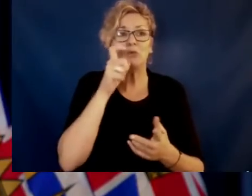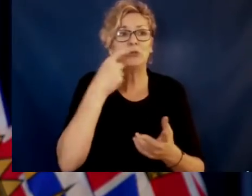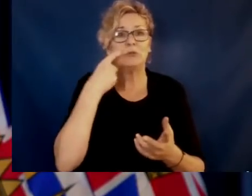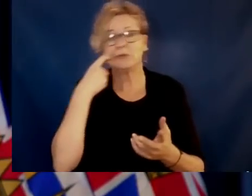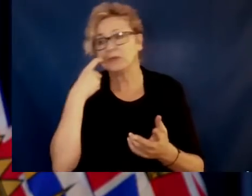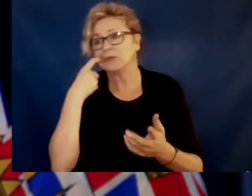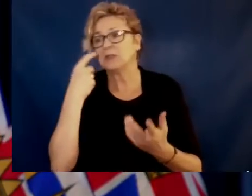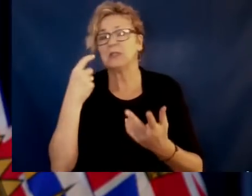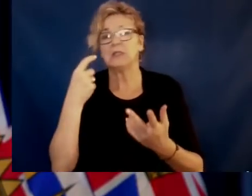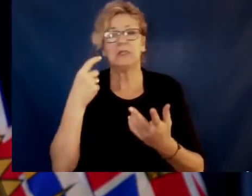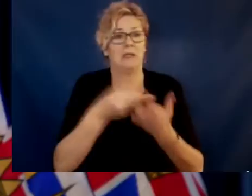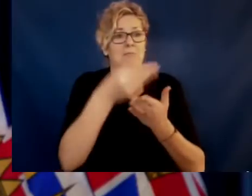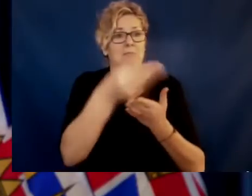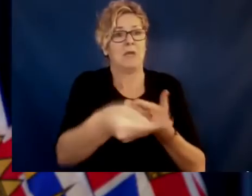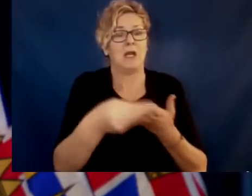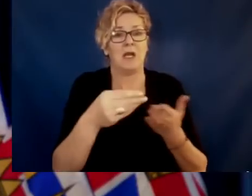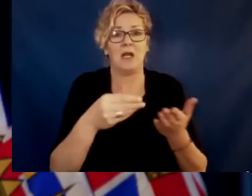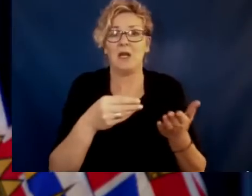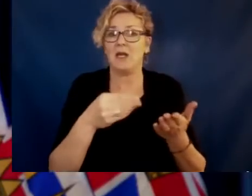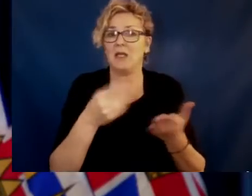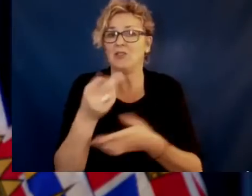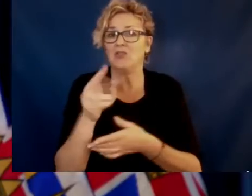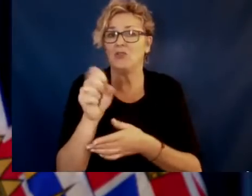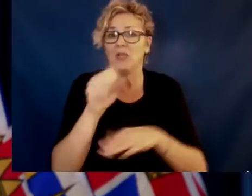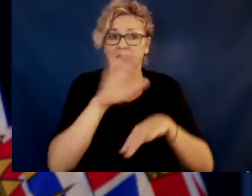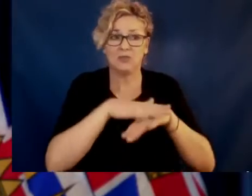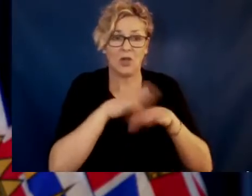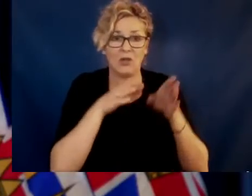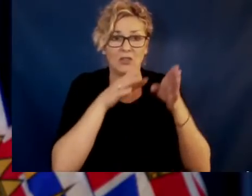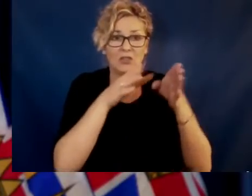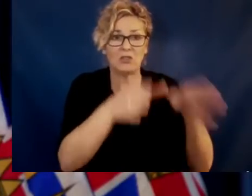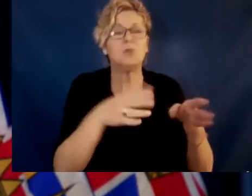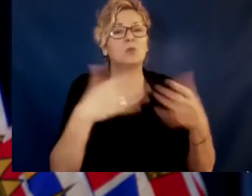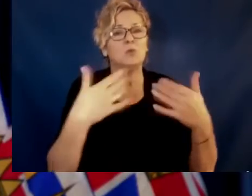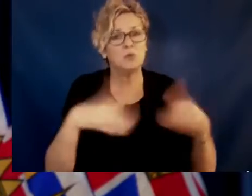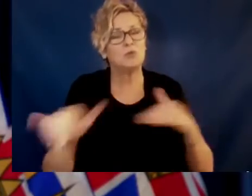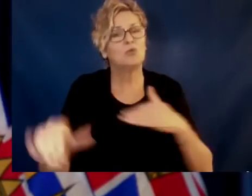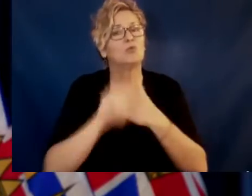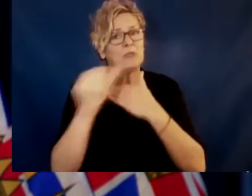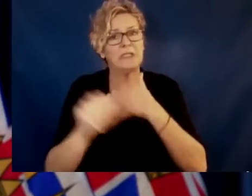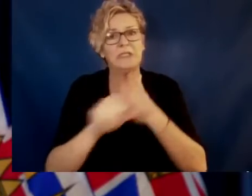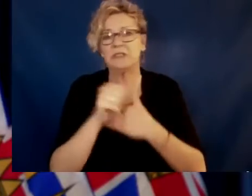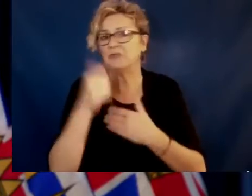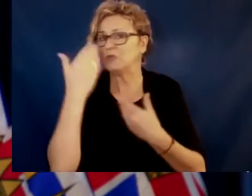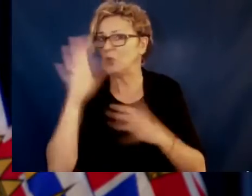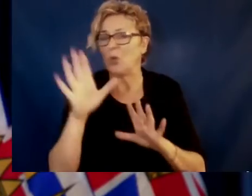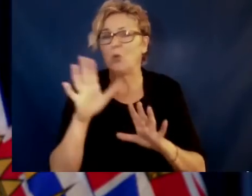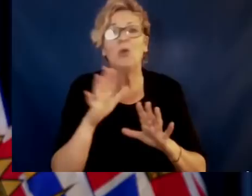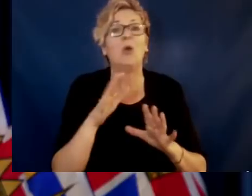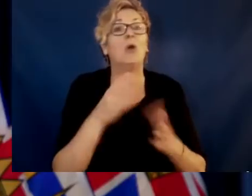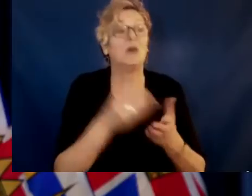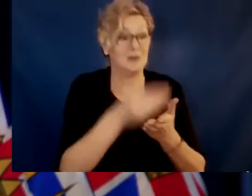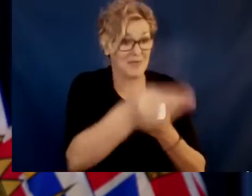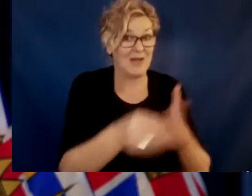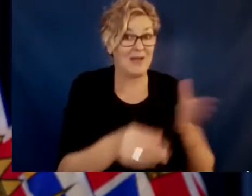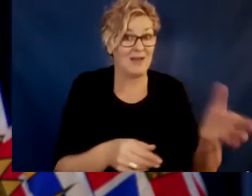health authority that are working in communities to support people who use drugs, to make sure they know they can reach out.